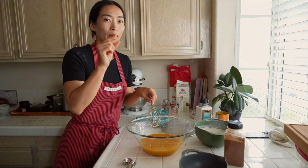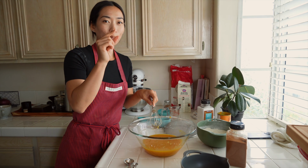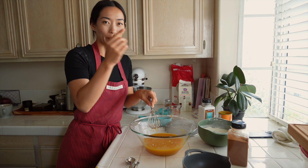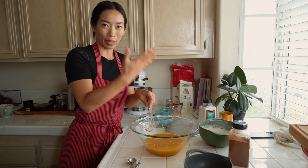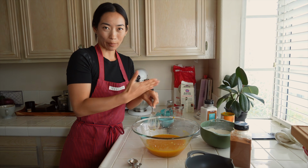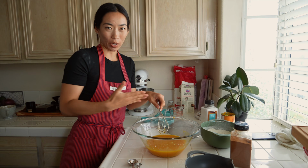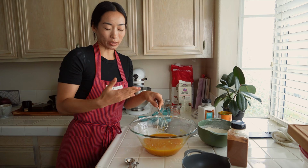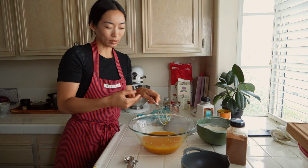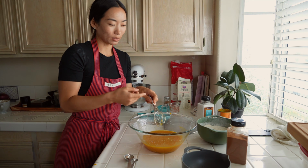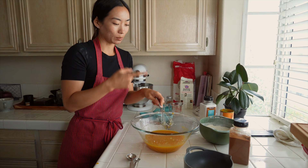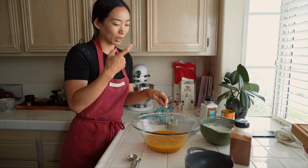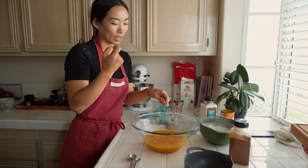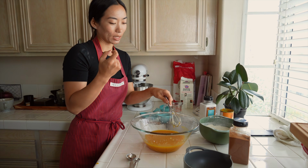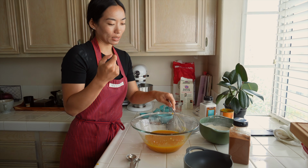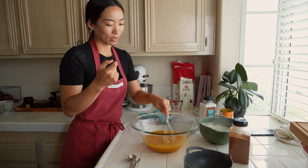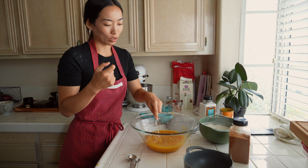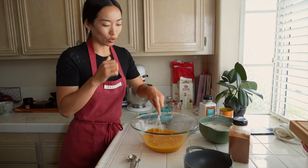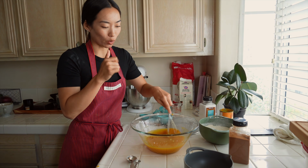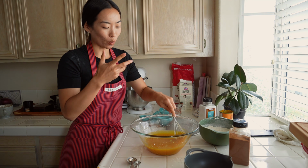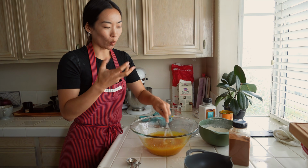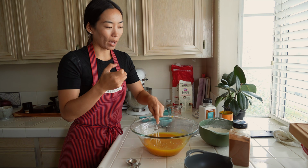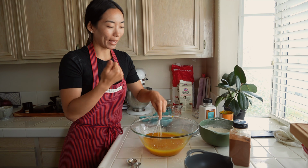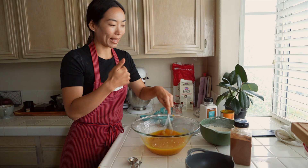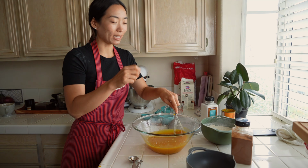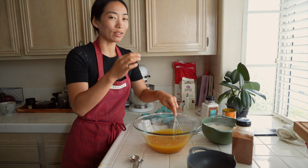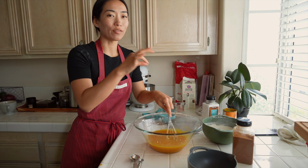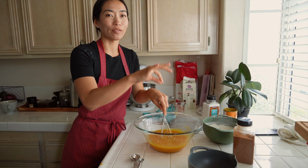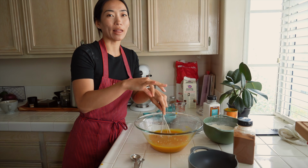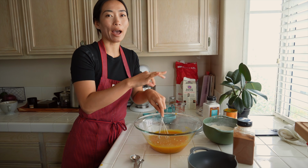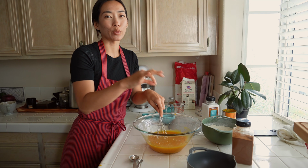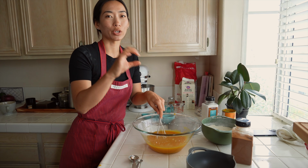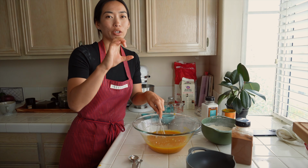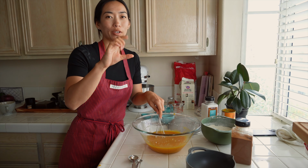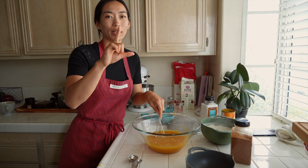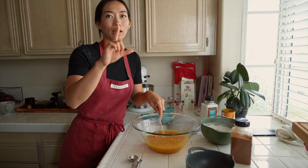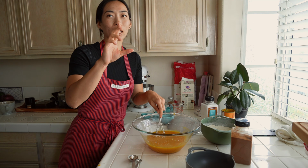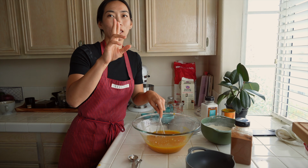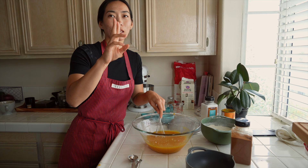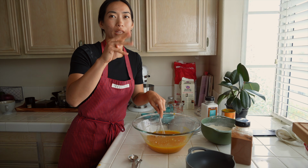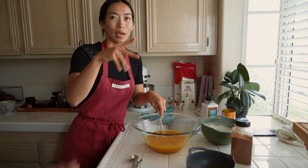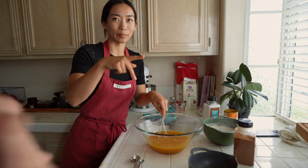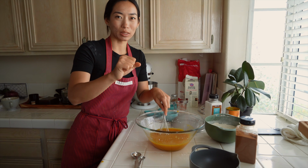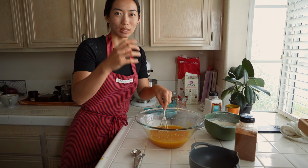by parts because you don't want any flour clumps